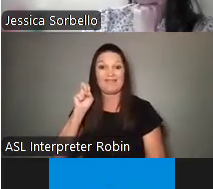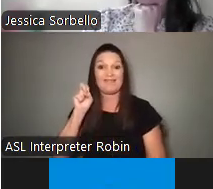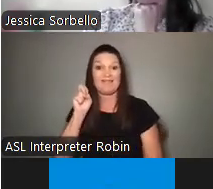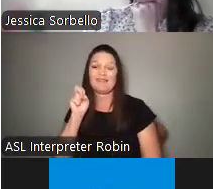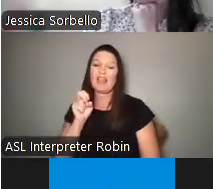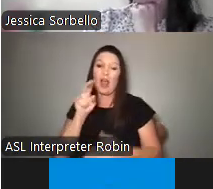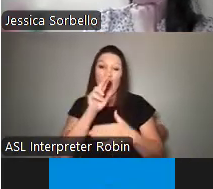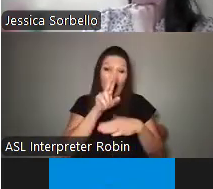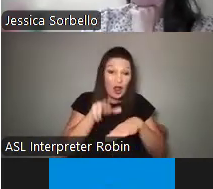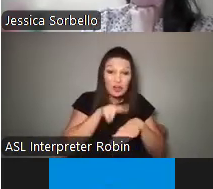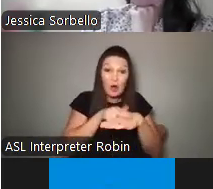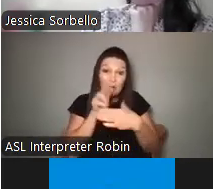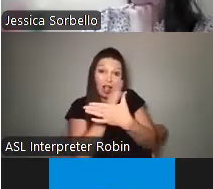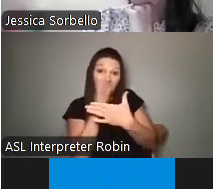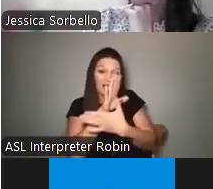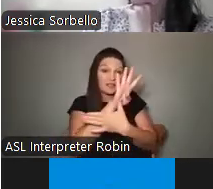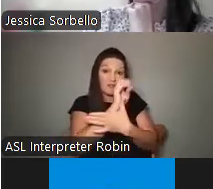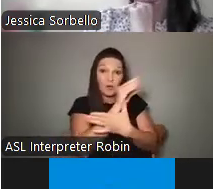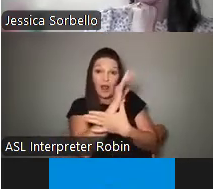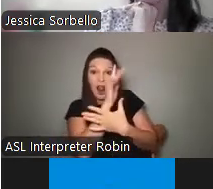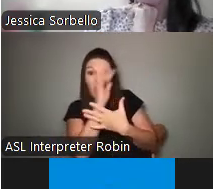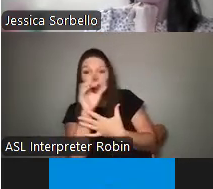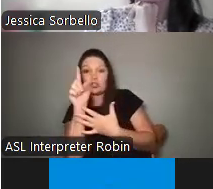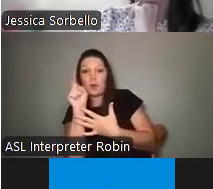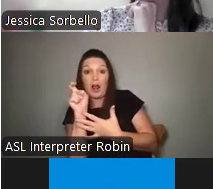to 100. When we look at the addition of alcohol and neck